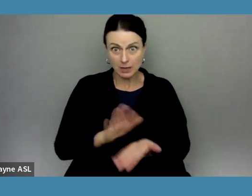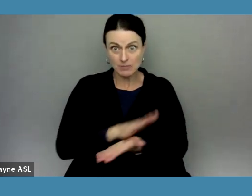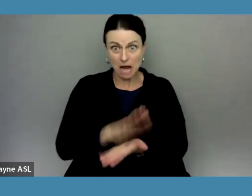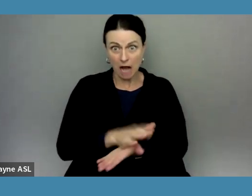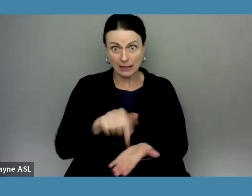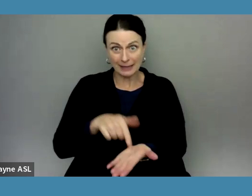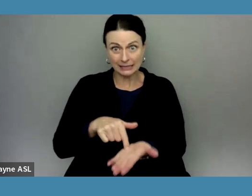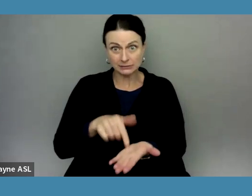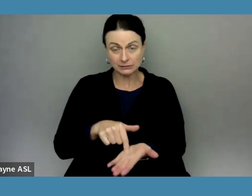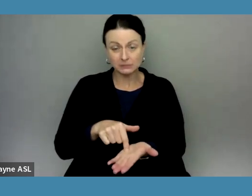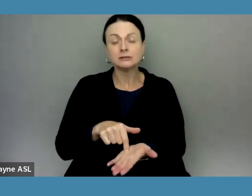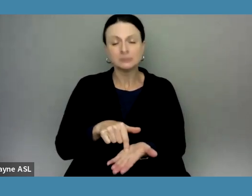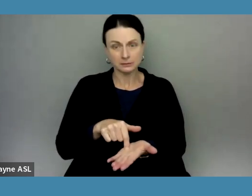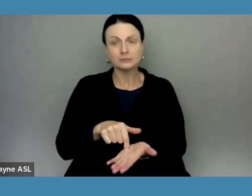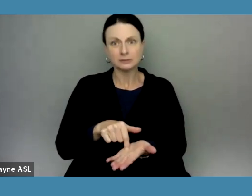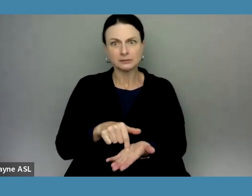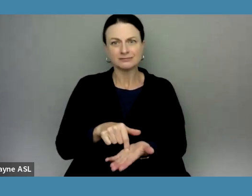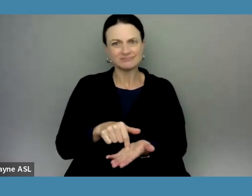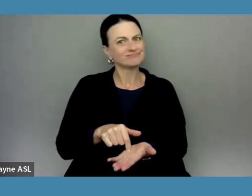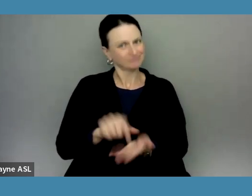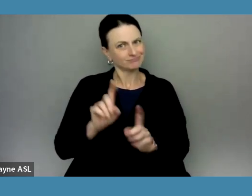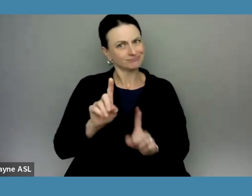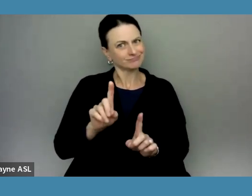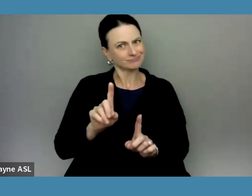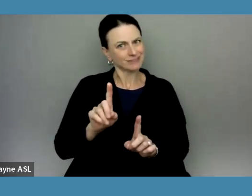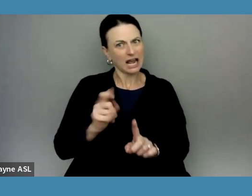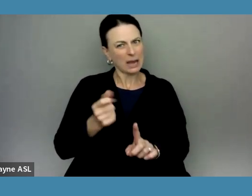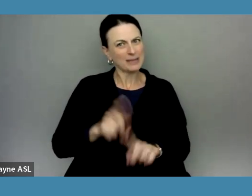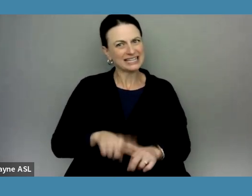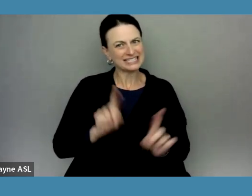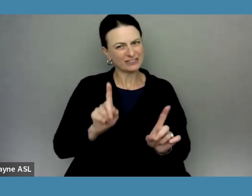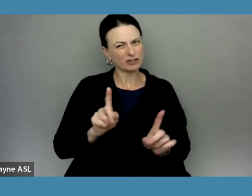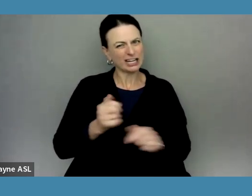that can be handled differently from hearing officer to hearing officer.